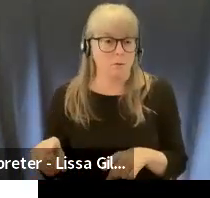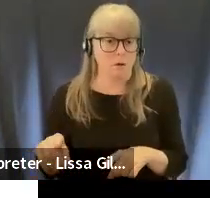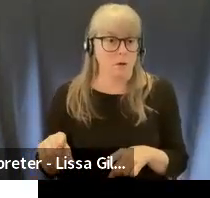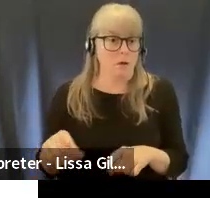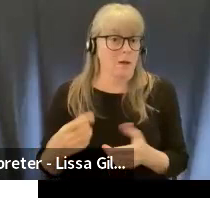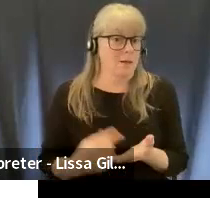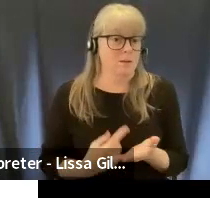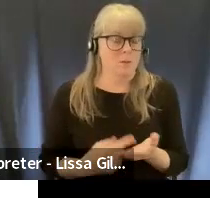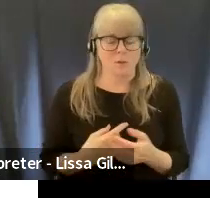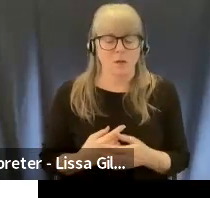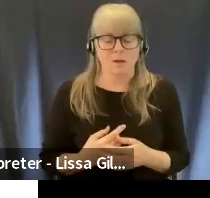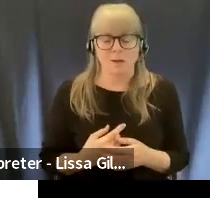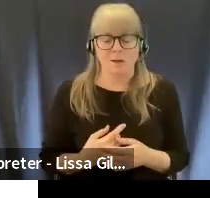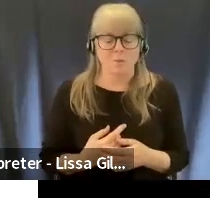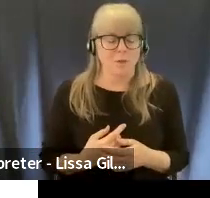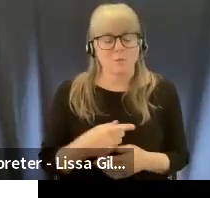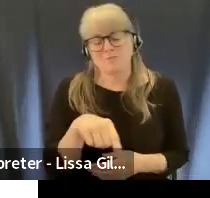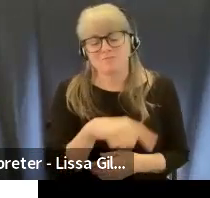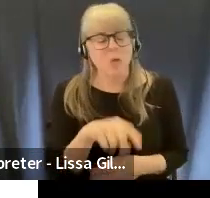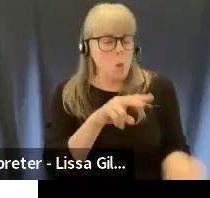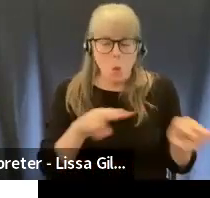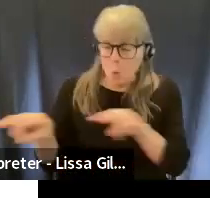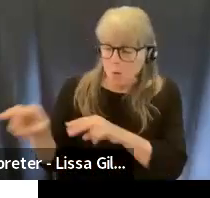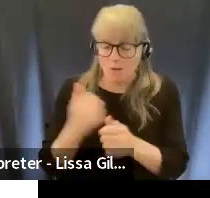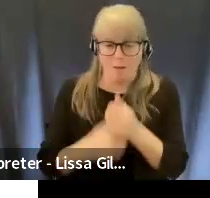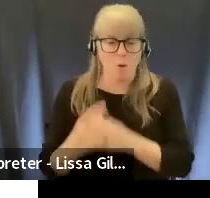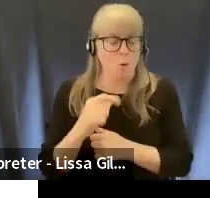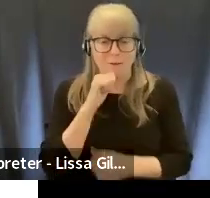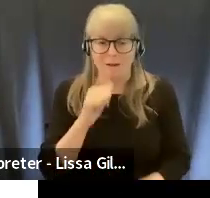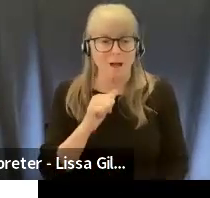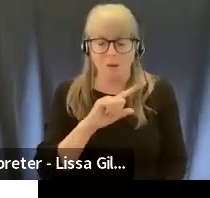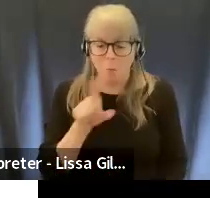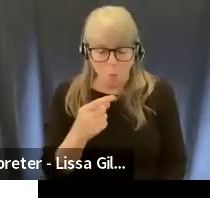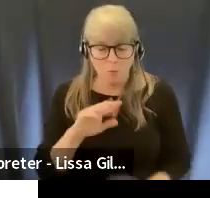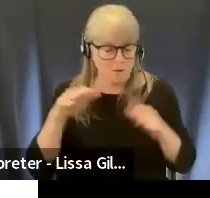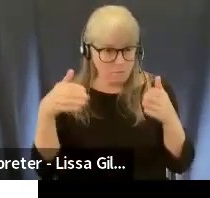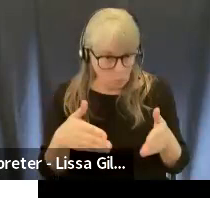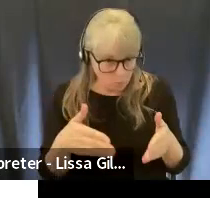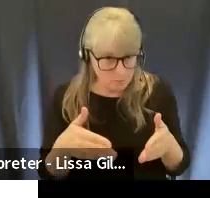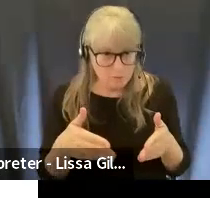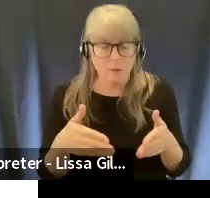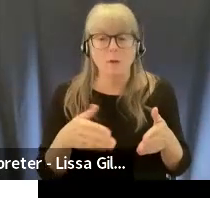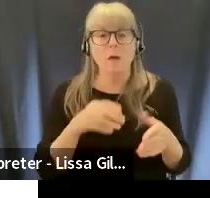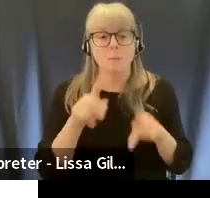And so there's a lot of dynamics going on sometimes not because you're looking at everybody. We're not necessarily only focused on people with special health needs.